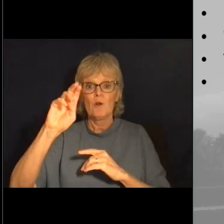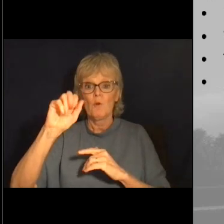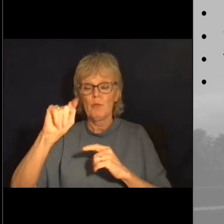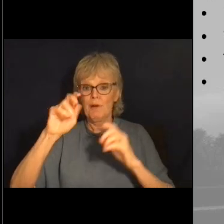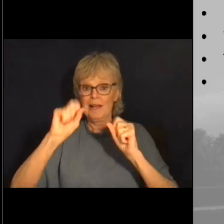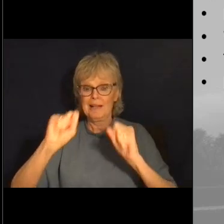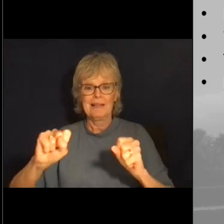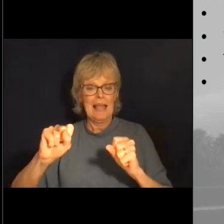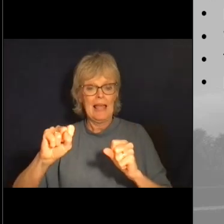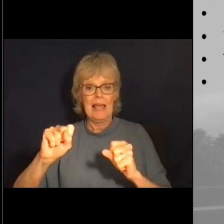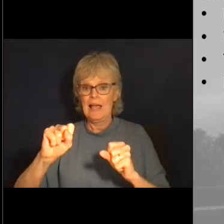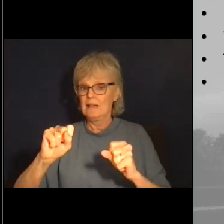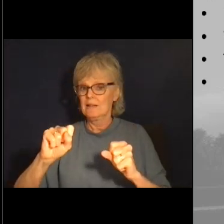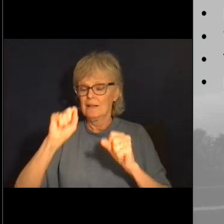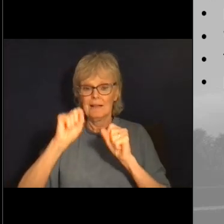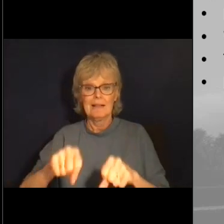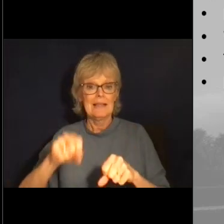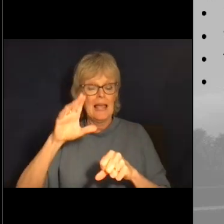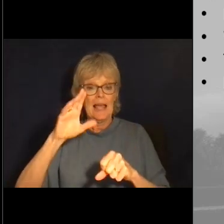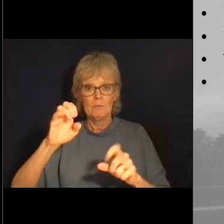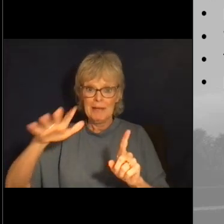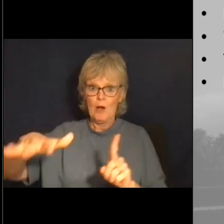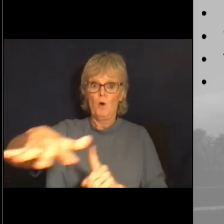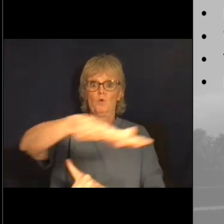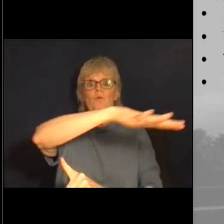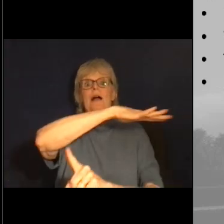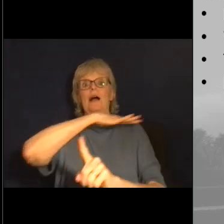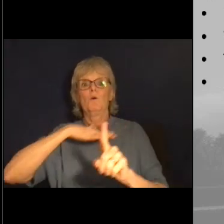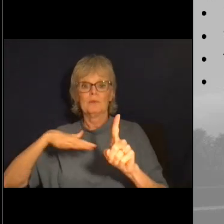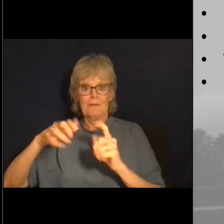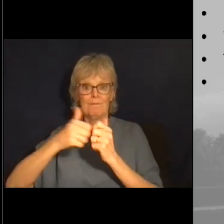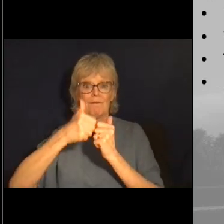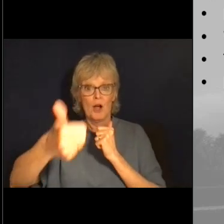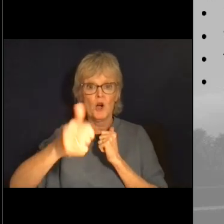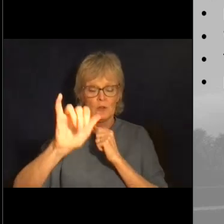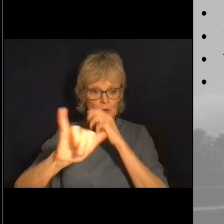from where that landfall location is. And also don't pay attention too much to the category.